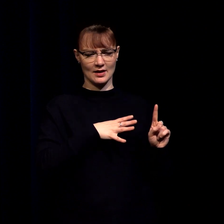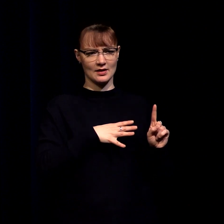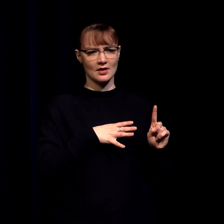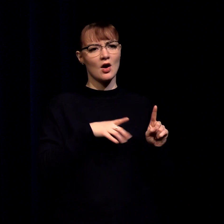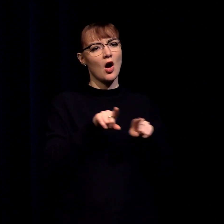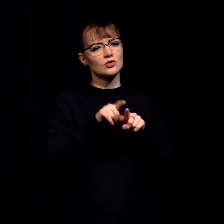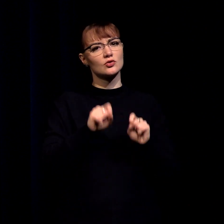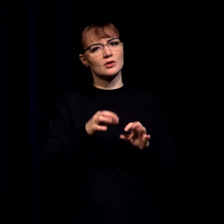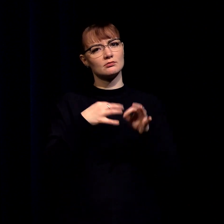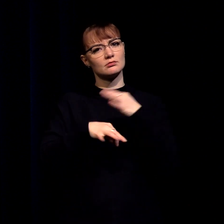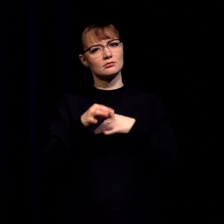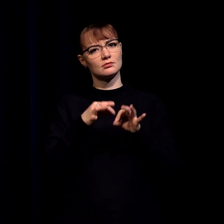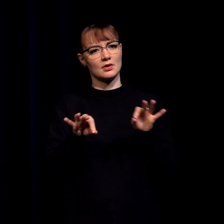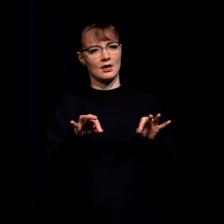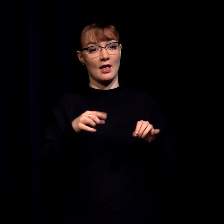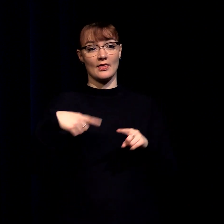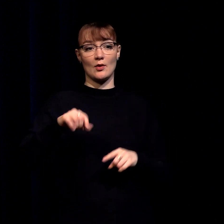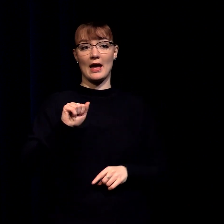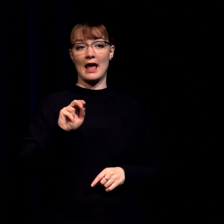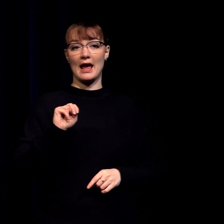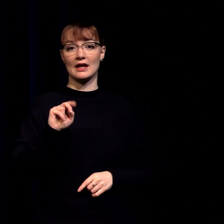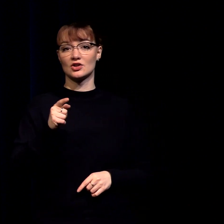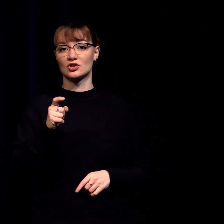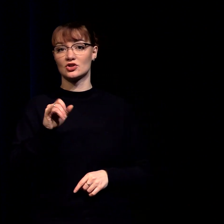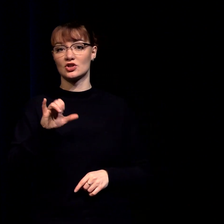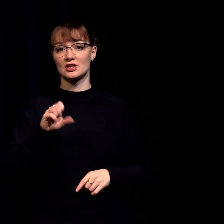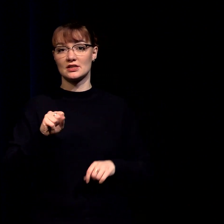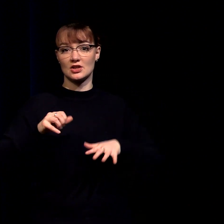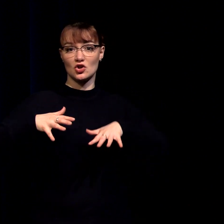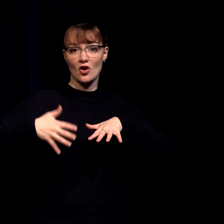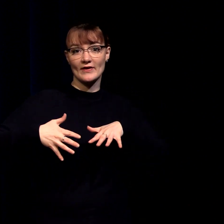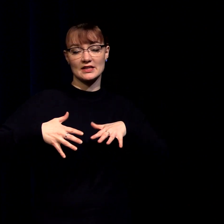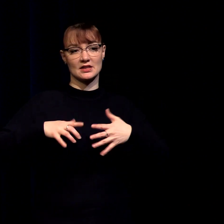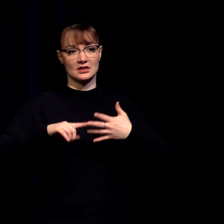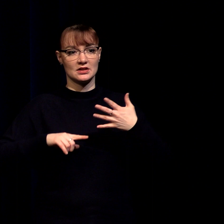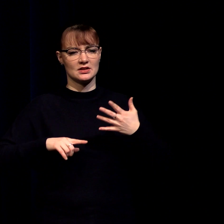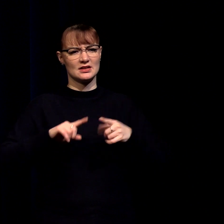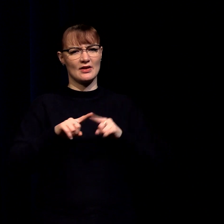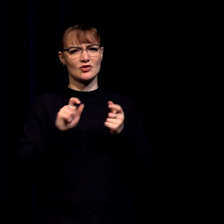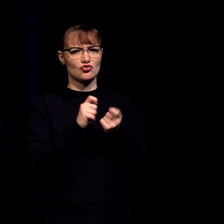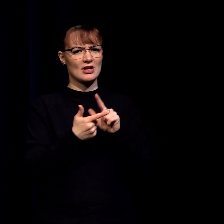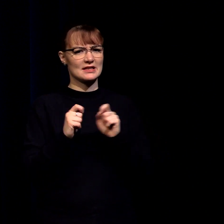could say they were anxious. They were nervous. There's different translations that would say different things here